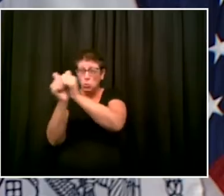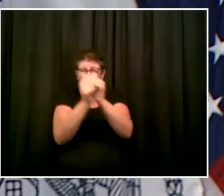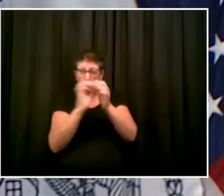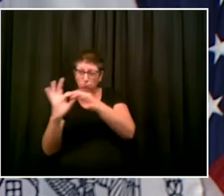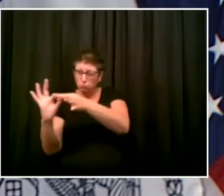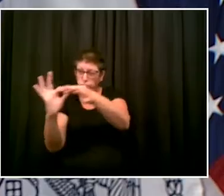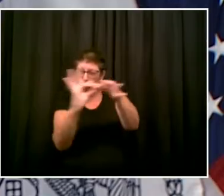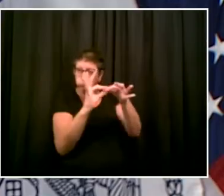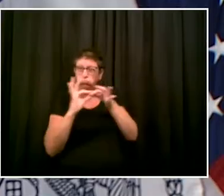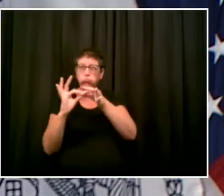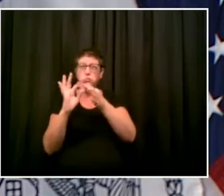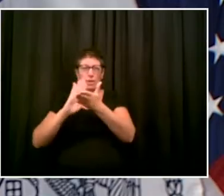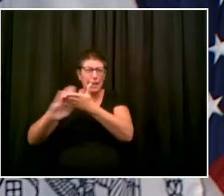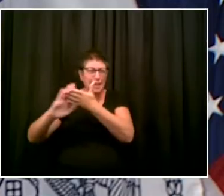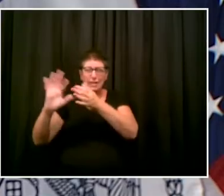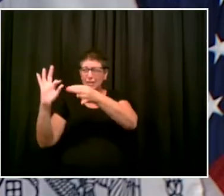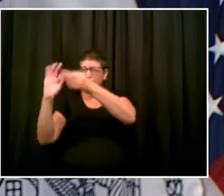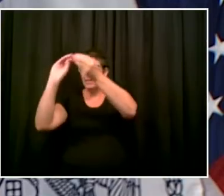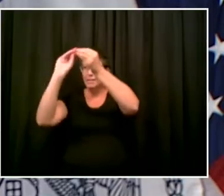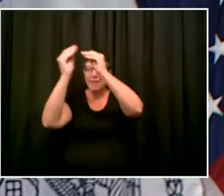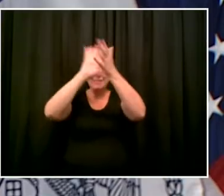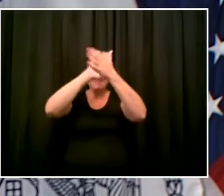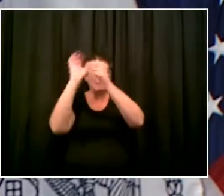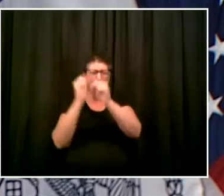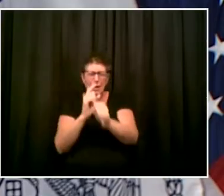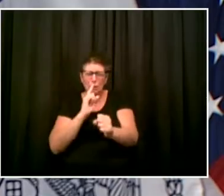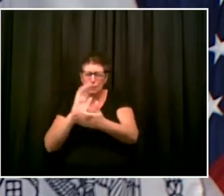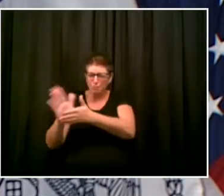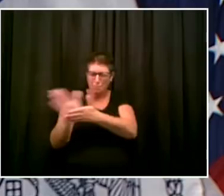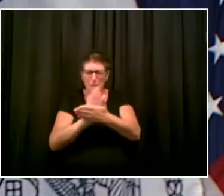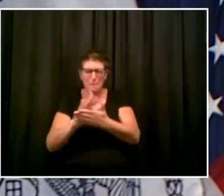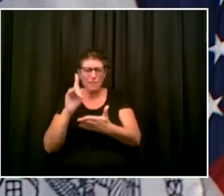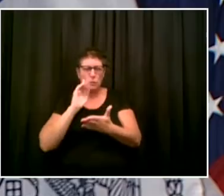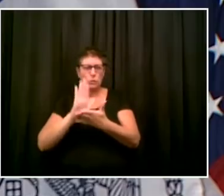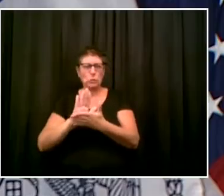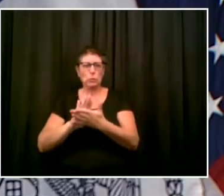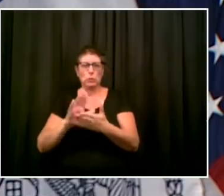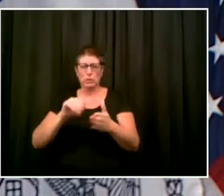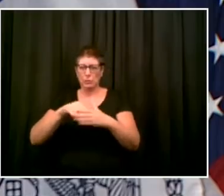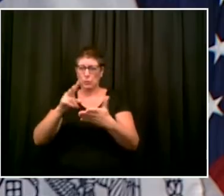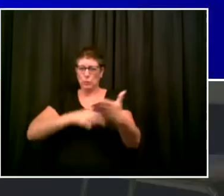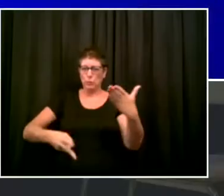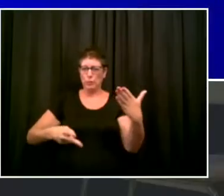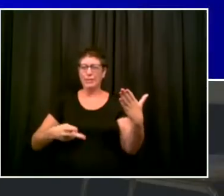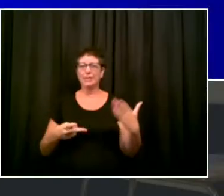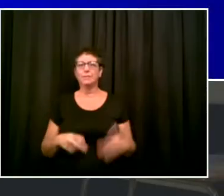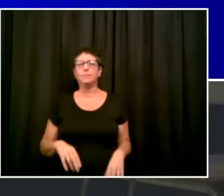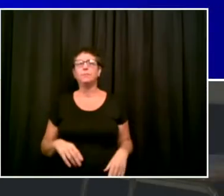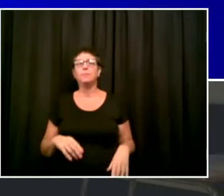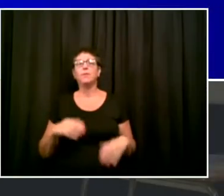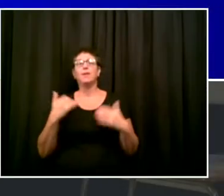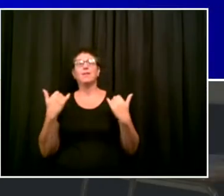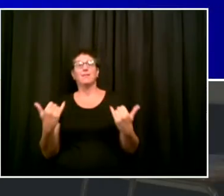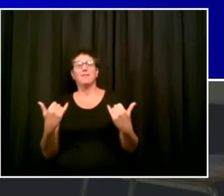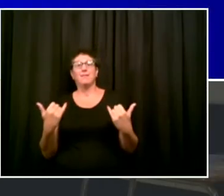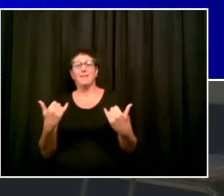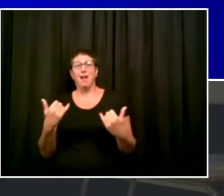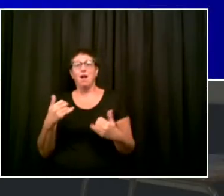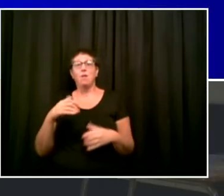PEOPLE WORKING TOGETHER TO GET OUSCR HOS OL REDAY. JUNE, LYJU, AUGUST NOW AS A